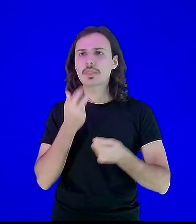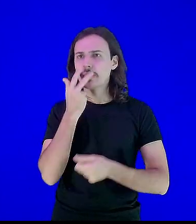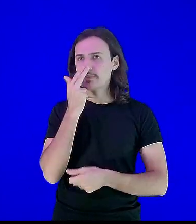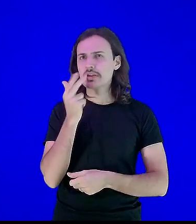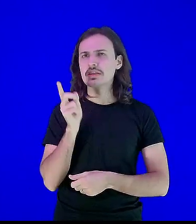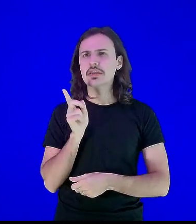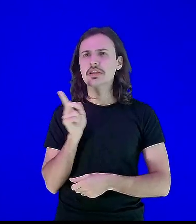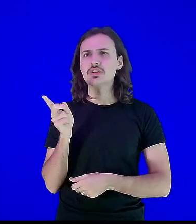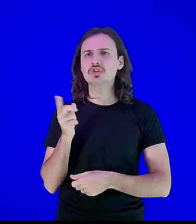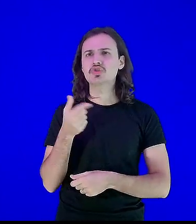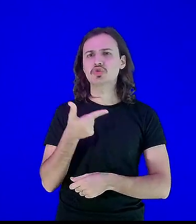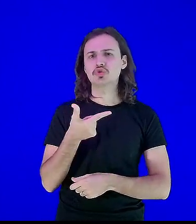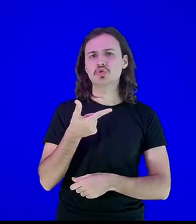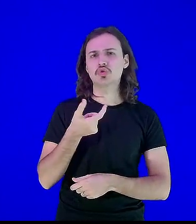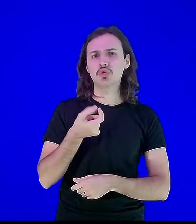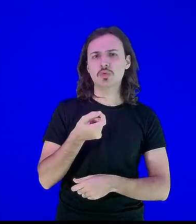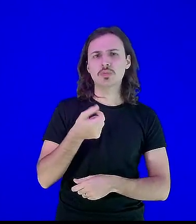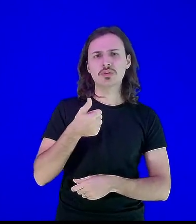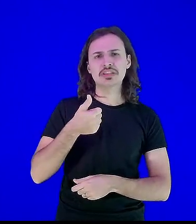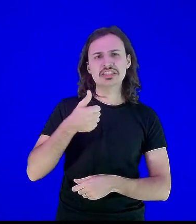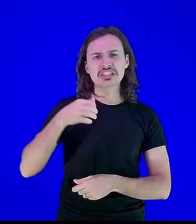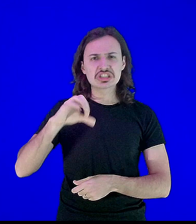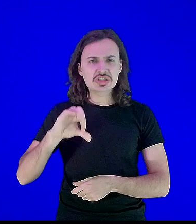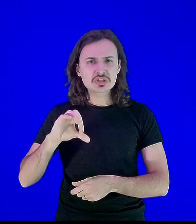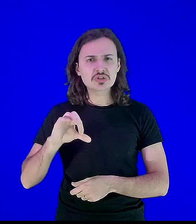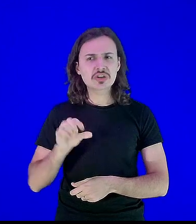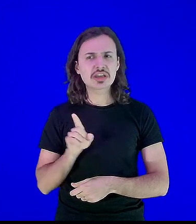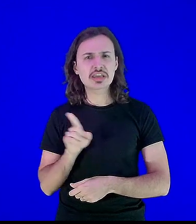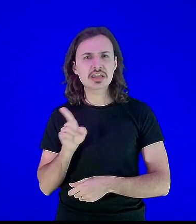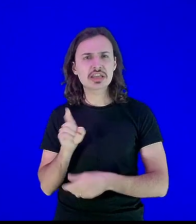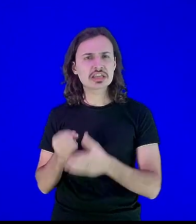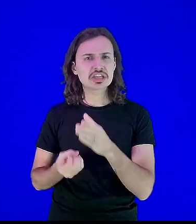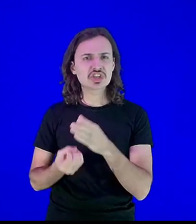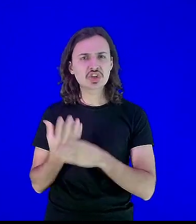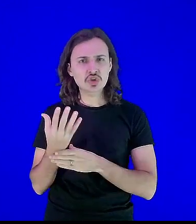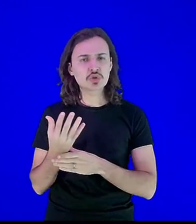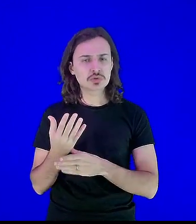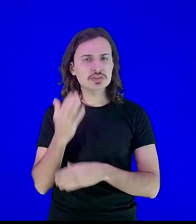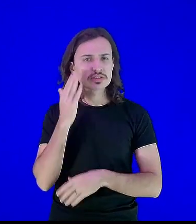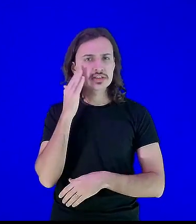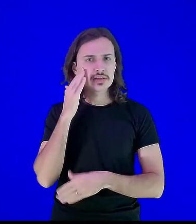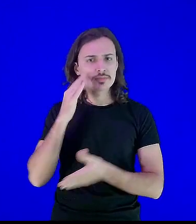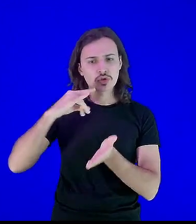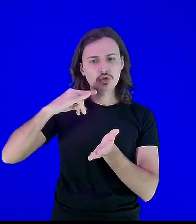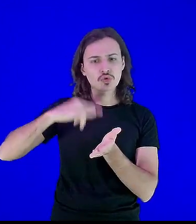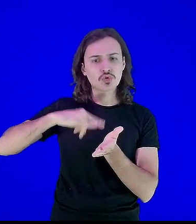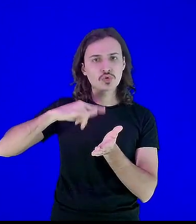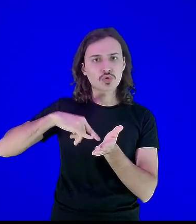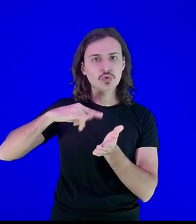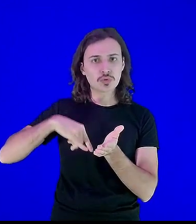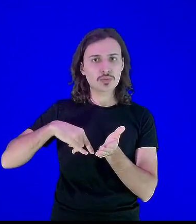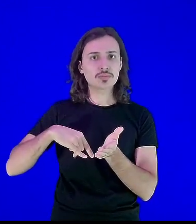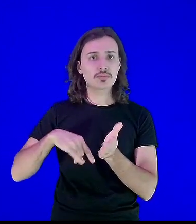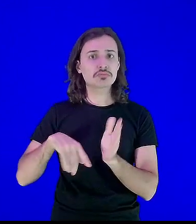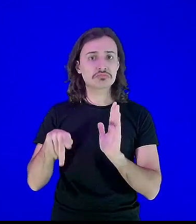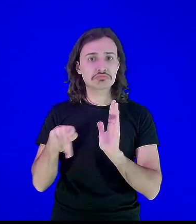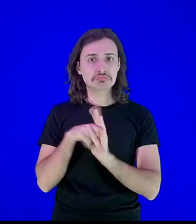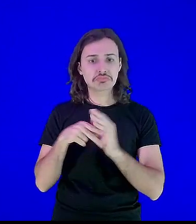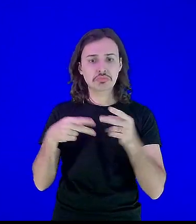he built a library which, for non developers, is a code you can get